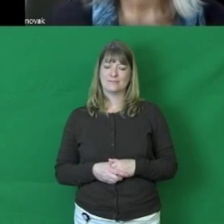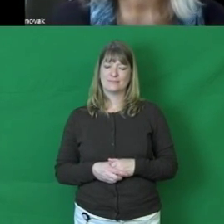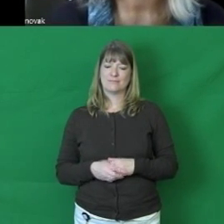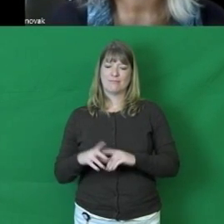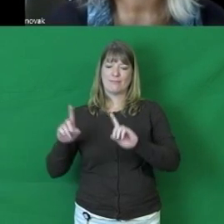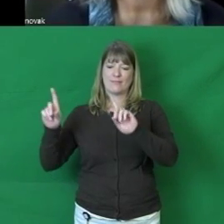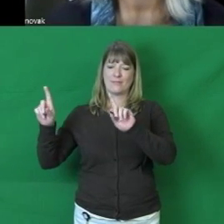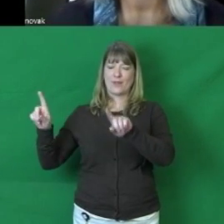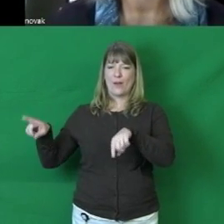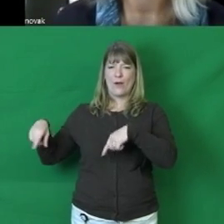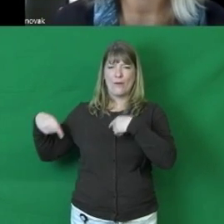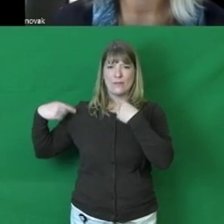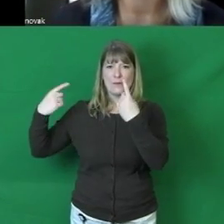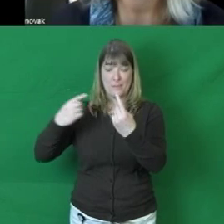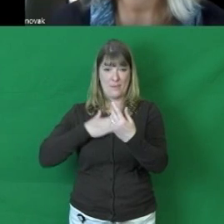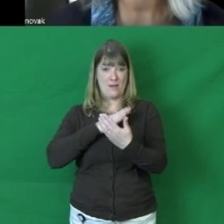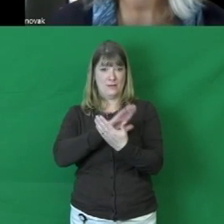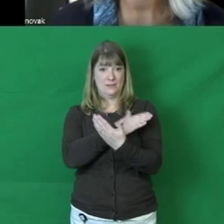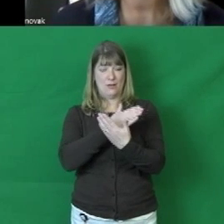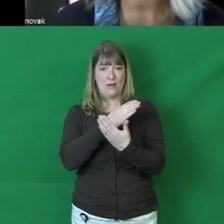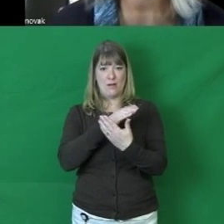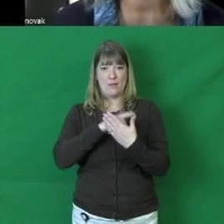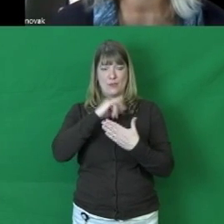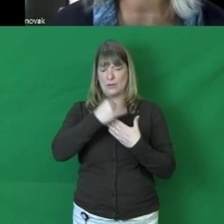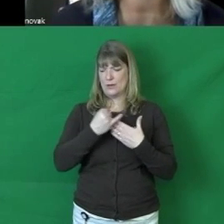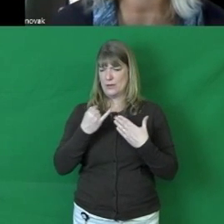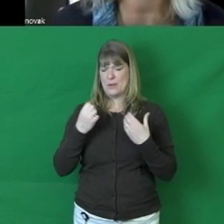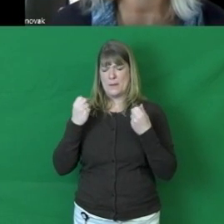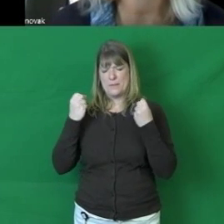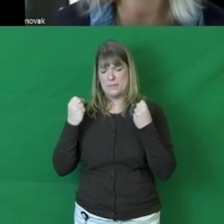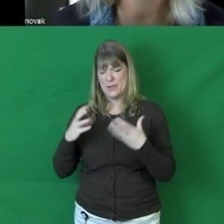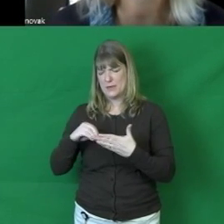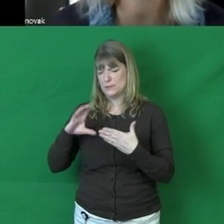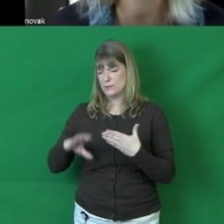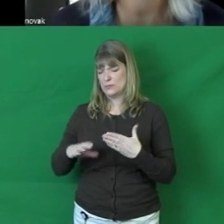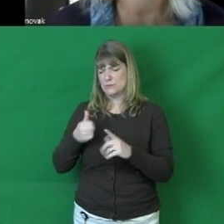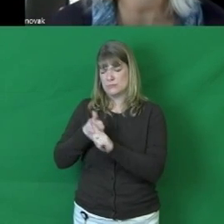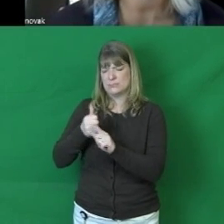Over the years with the song project, I had many students perform some brilliant pieces,